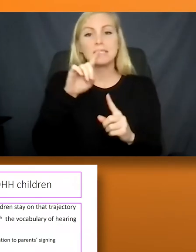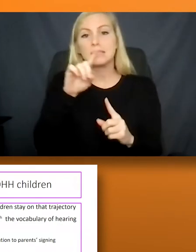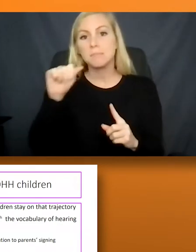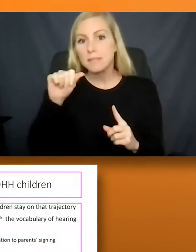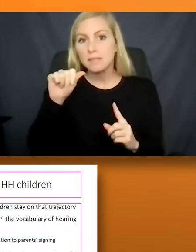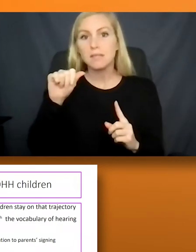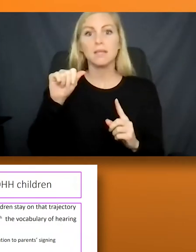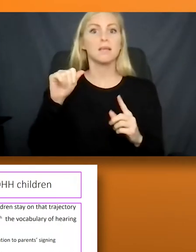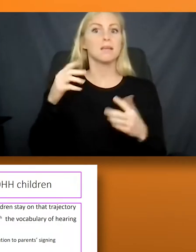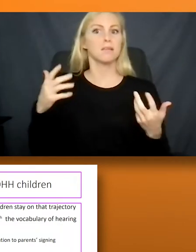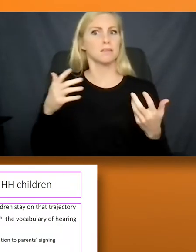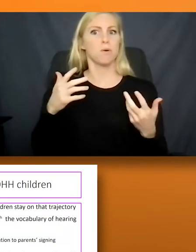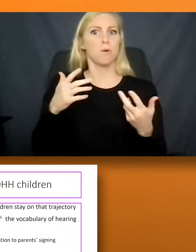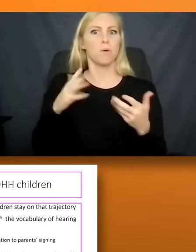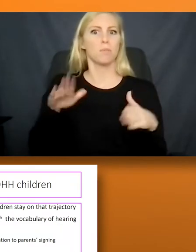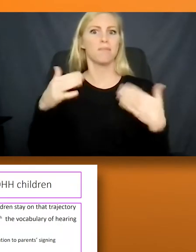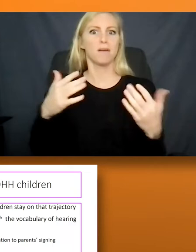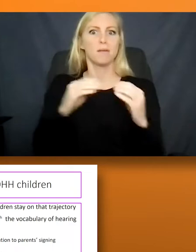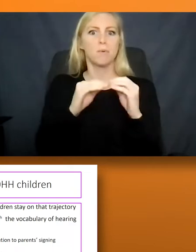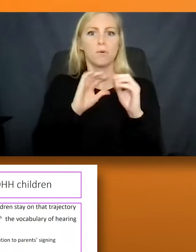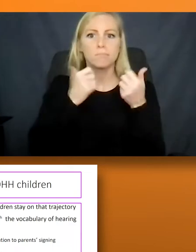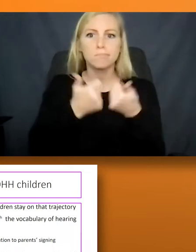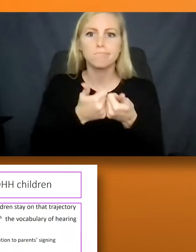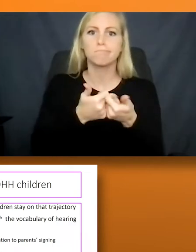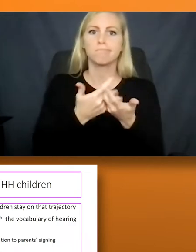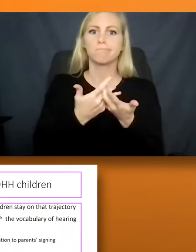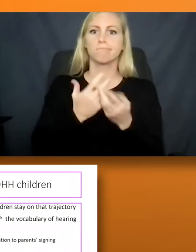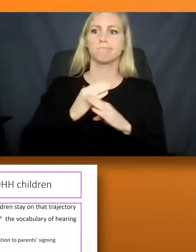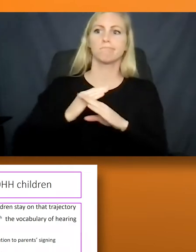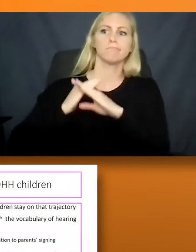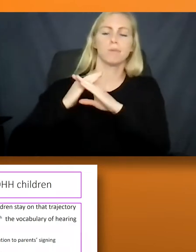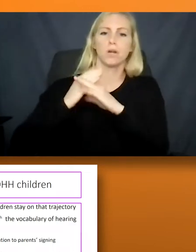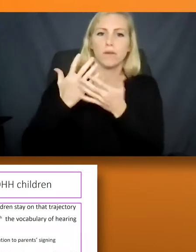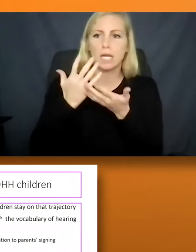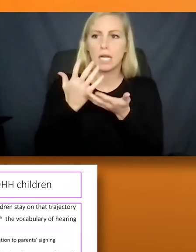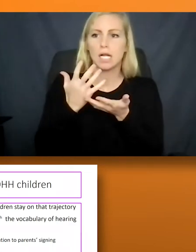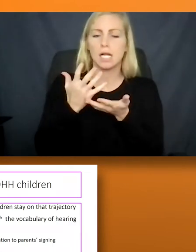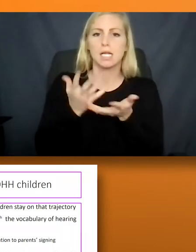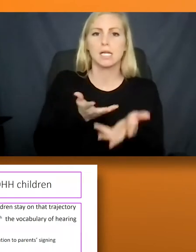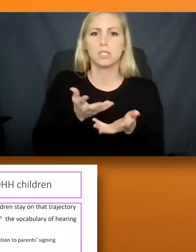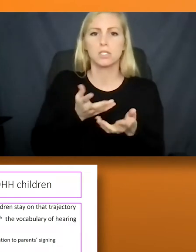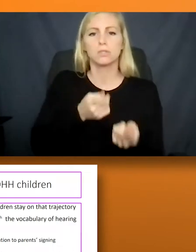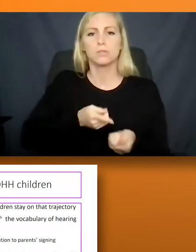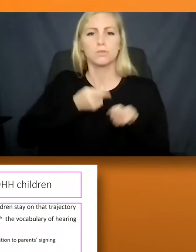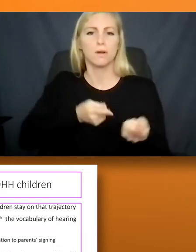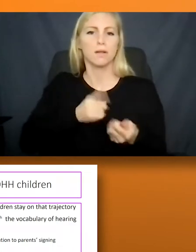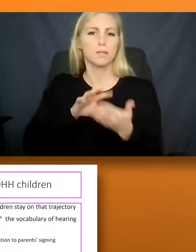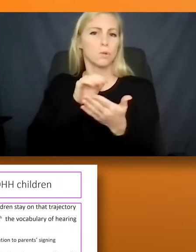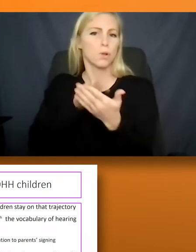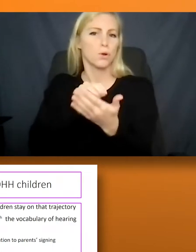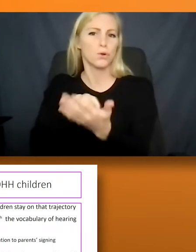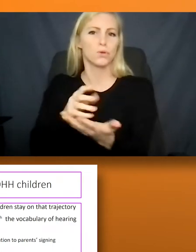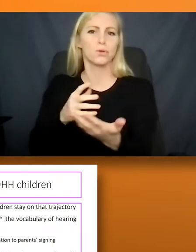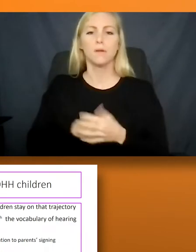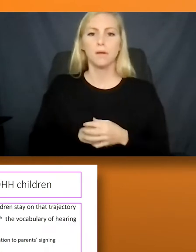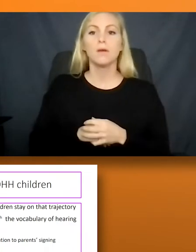that, you know, maybe is creating a more challenging condition in order to learn from the input that's coming in.